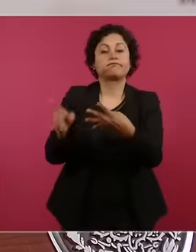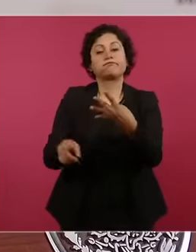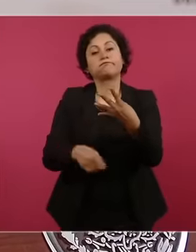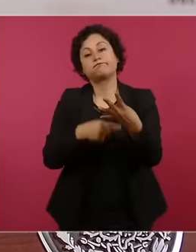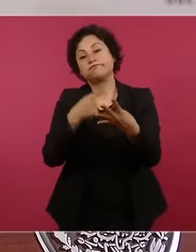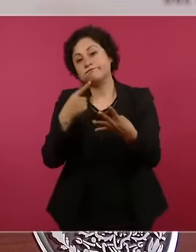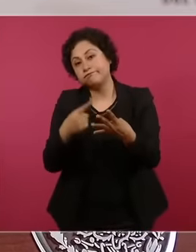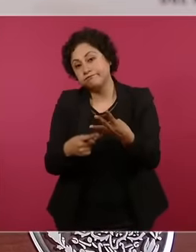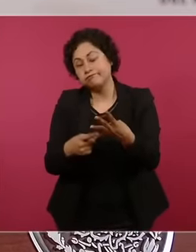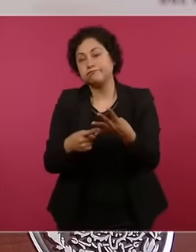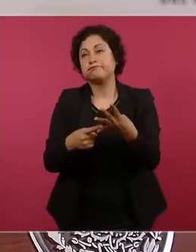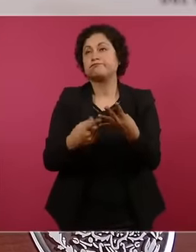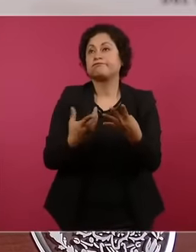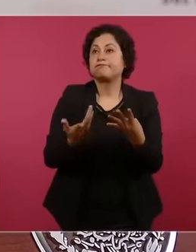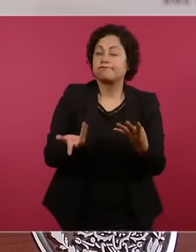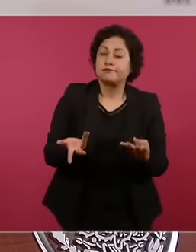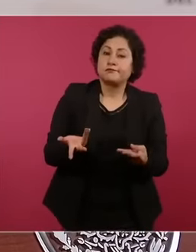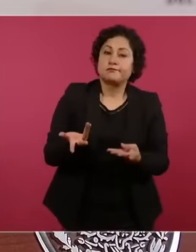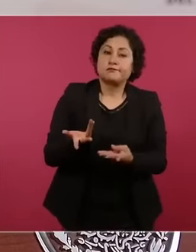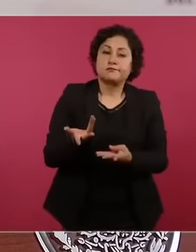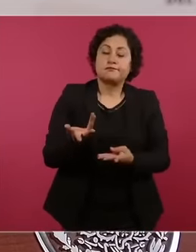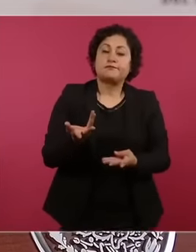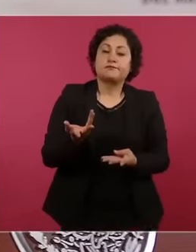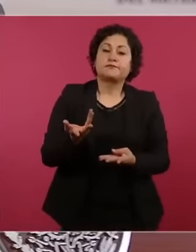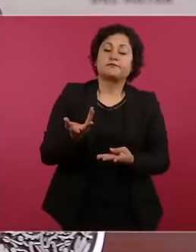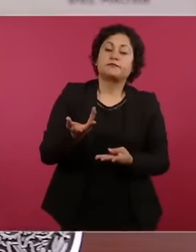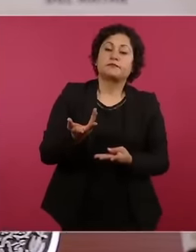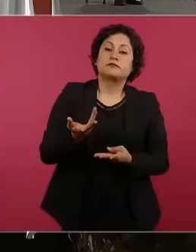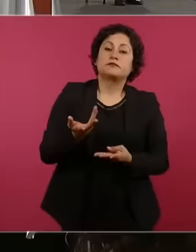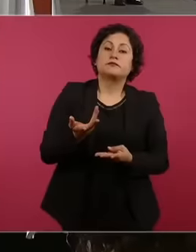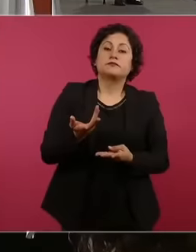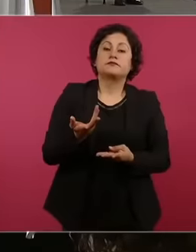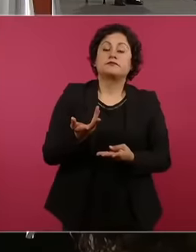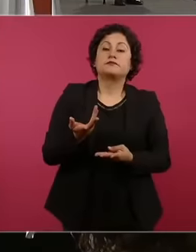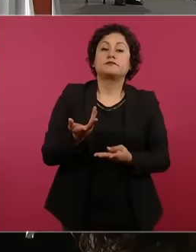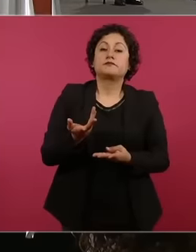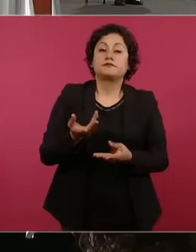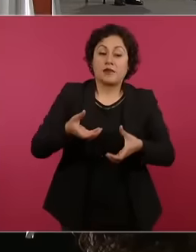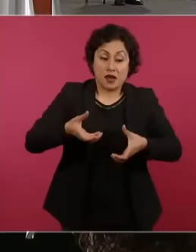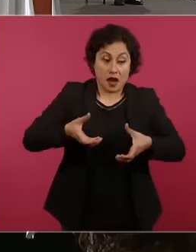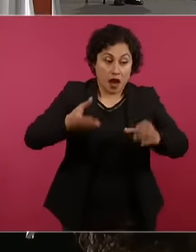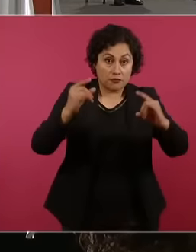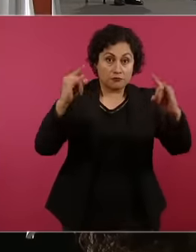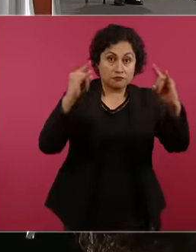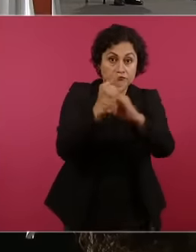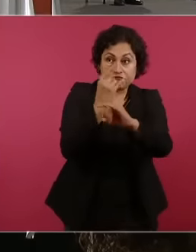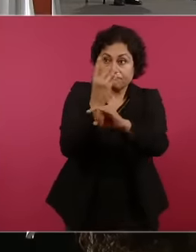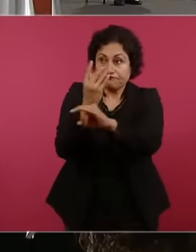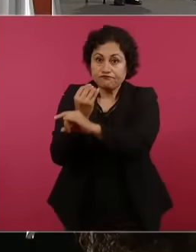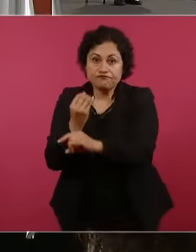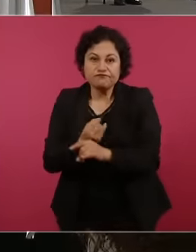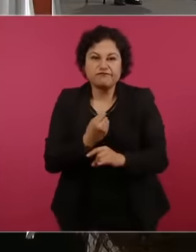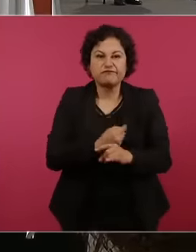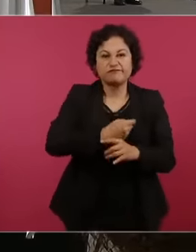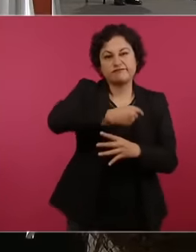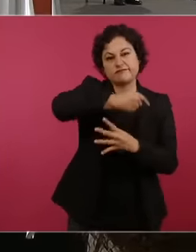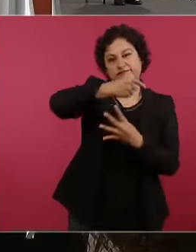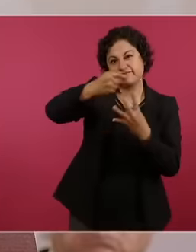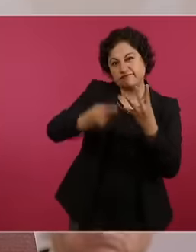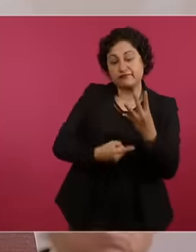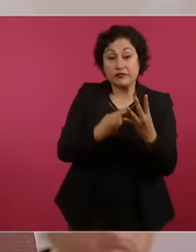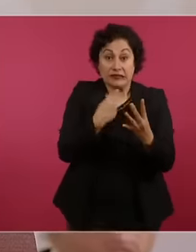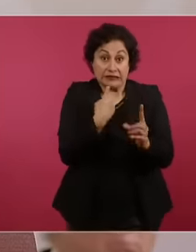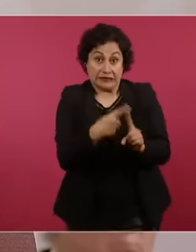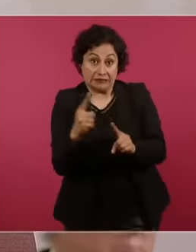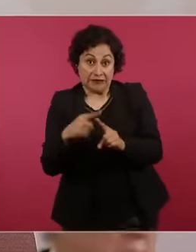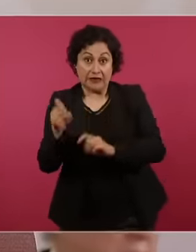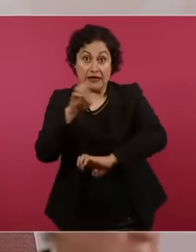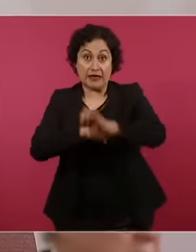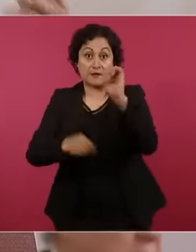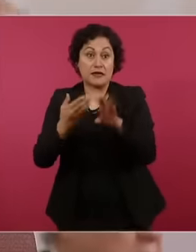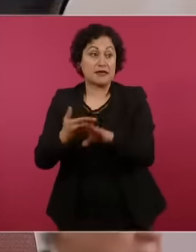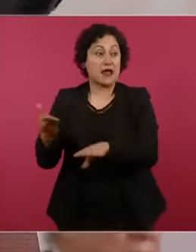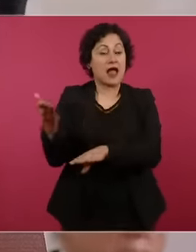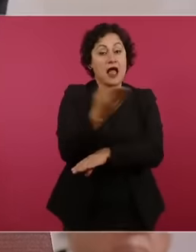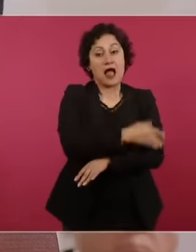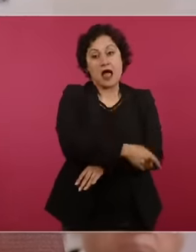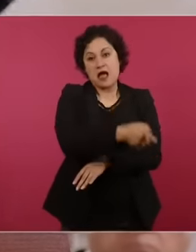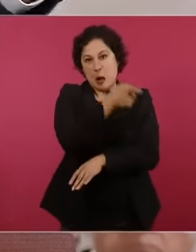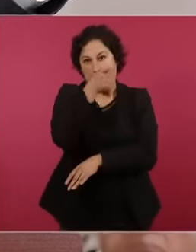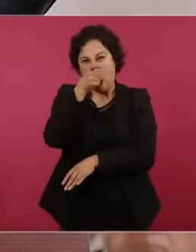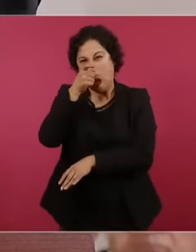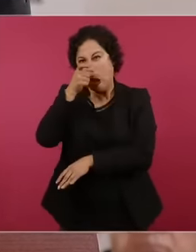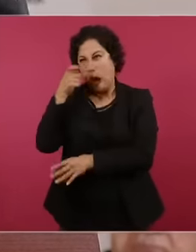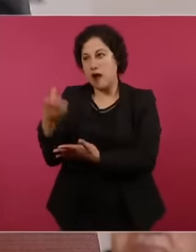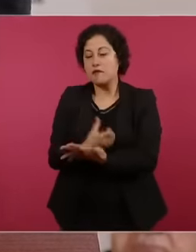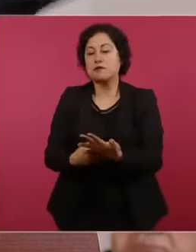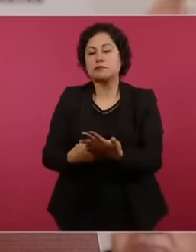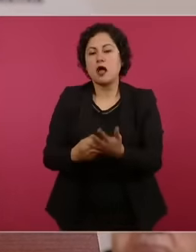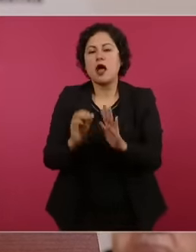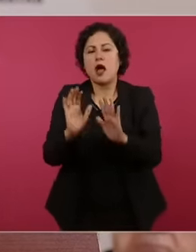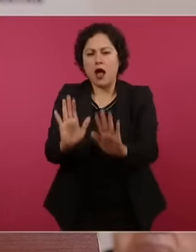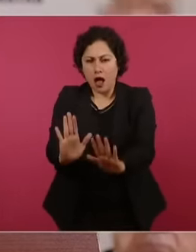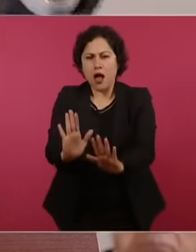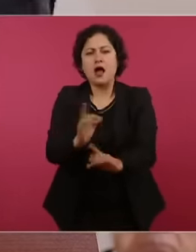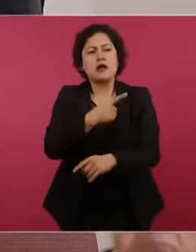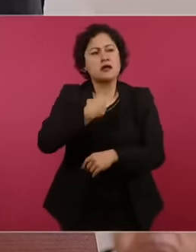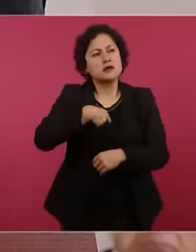With road maintenance contracts, many leonine contracts, instead of going to lawsuits,